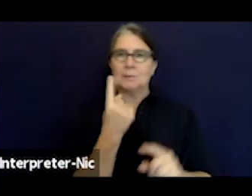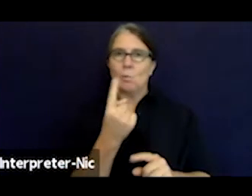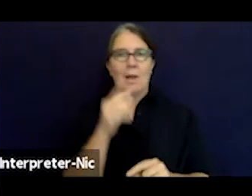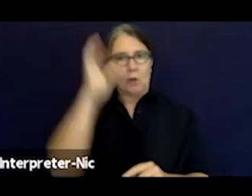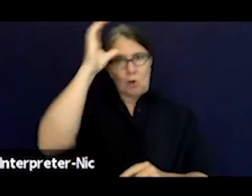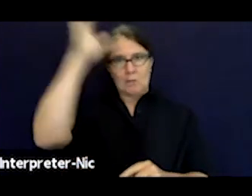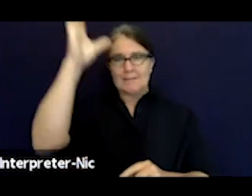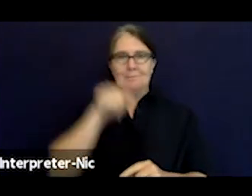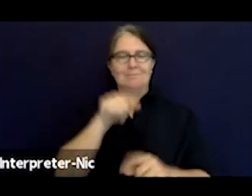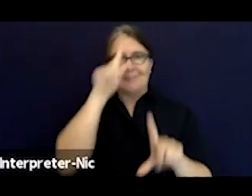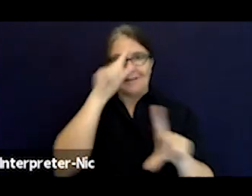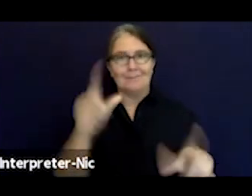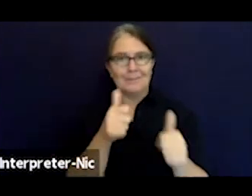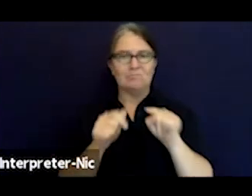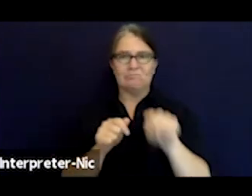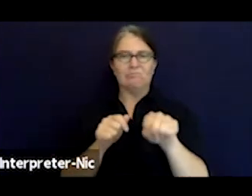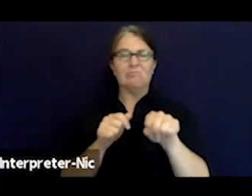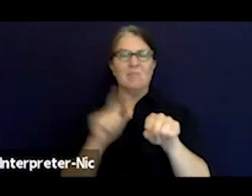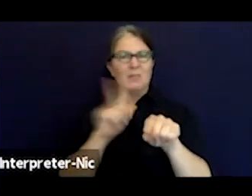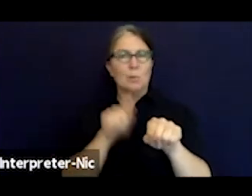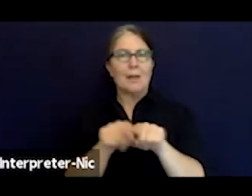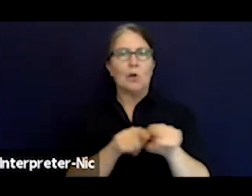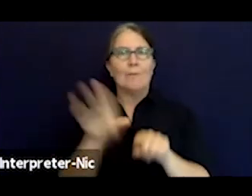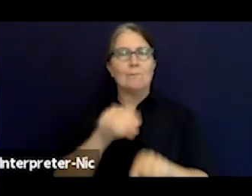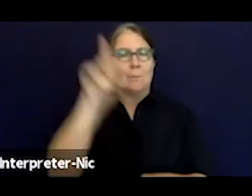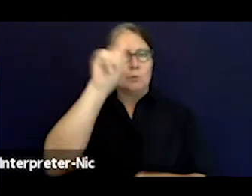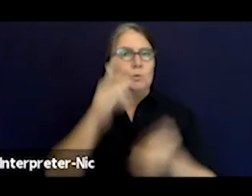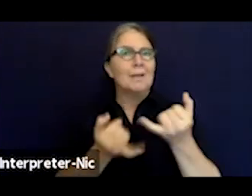What I would love for you to do is when you talk with your colleagues,